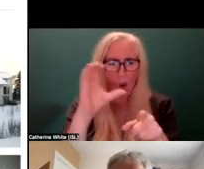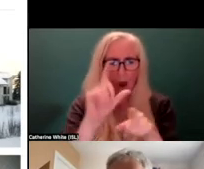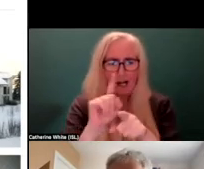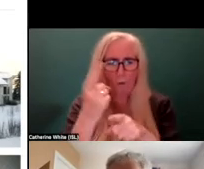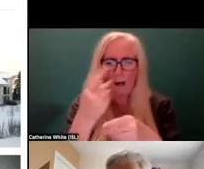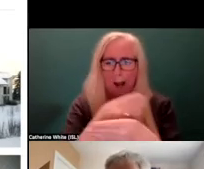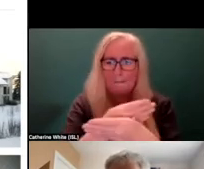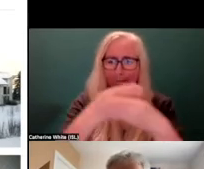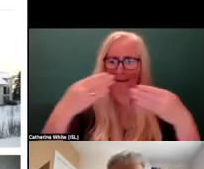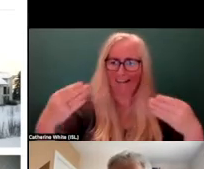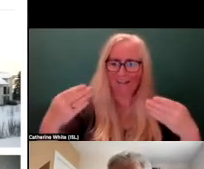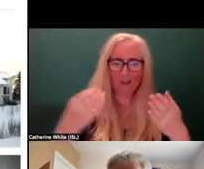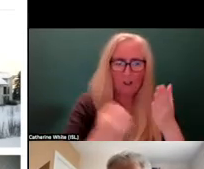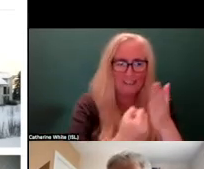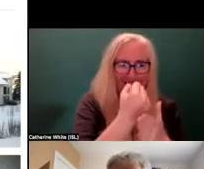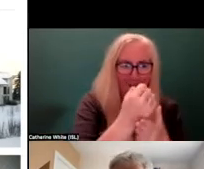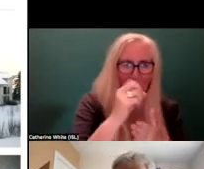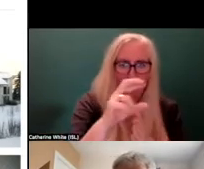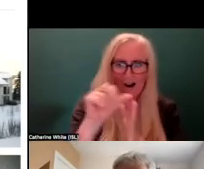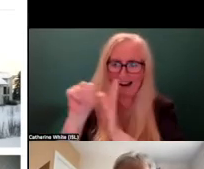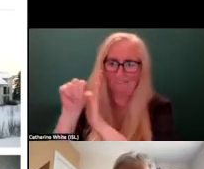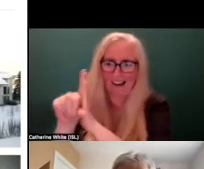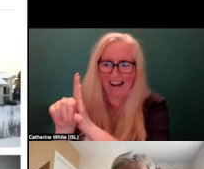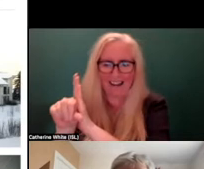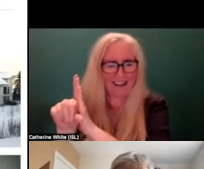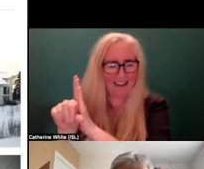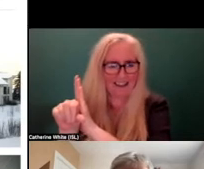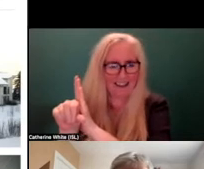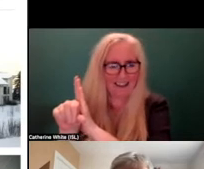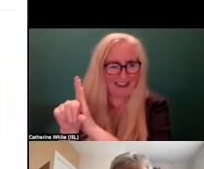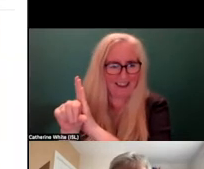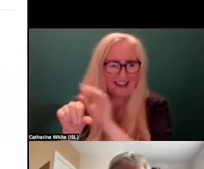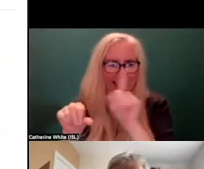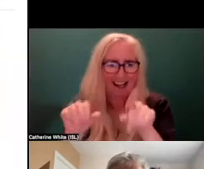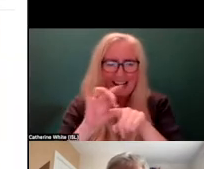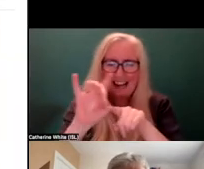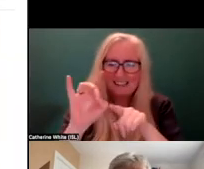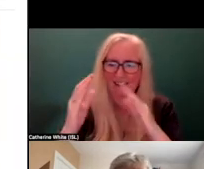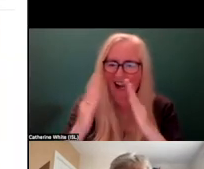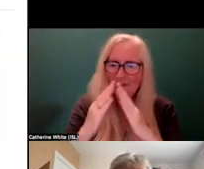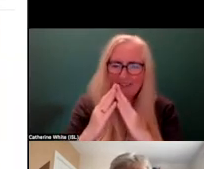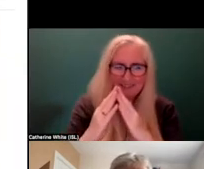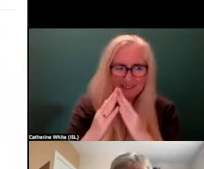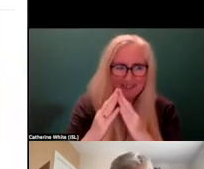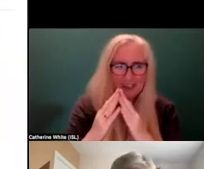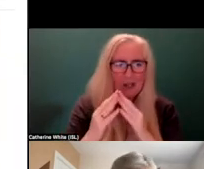big, either successes or failures of this kind of housing.